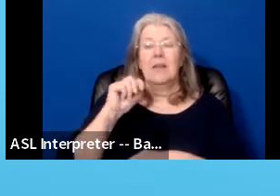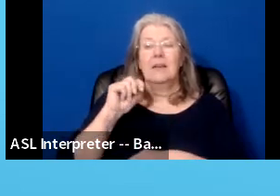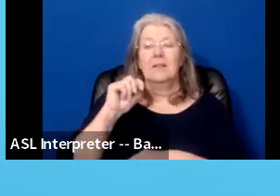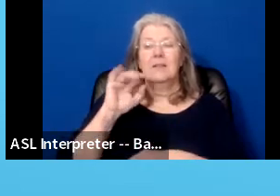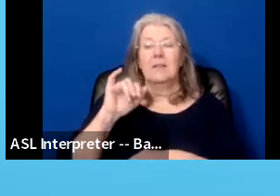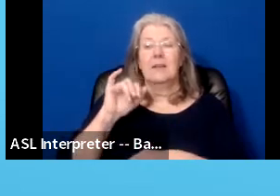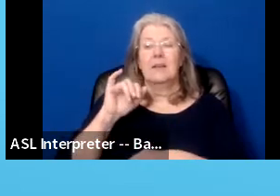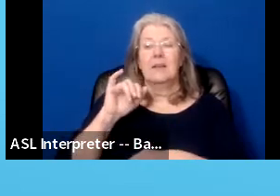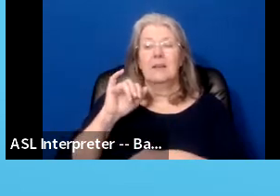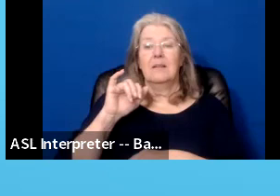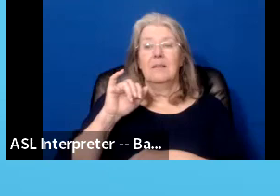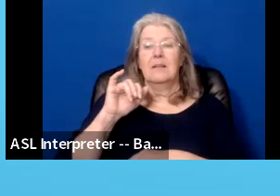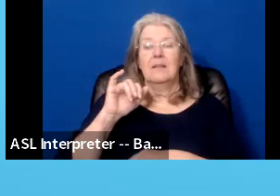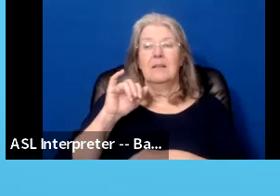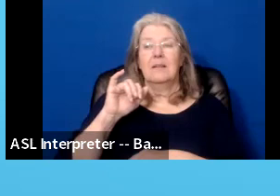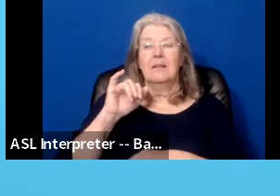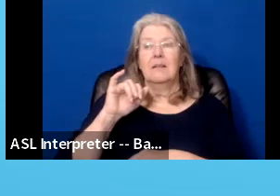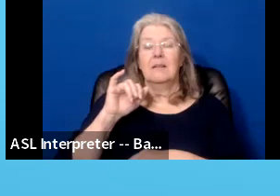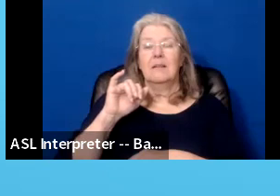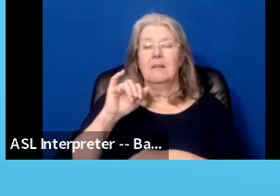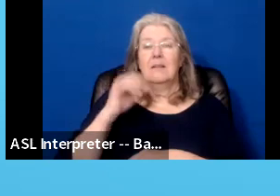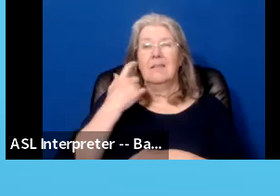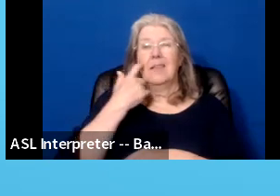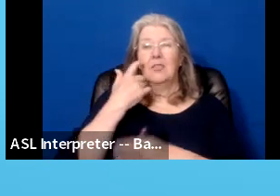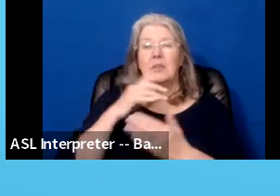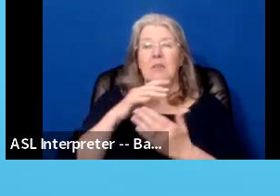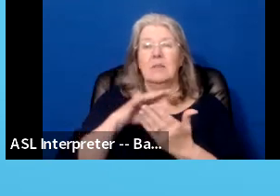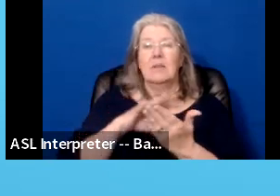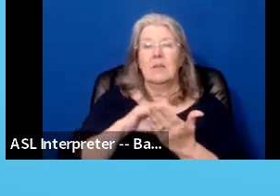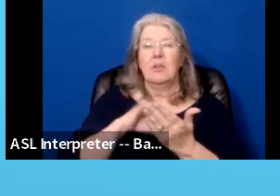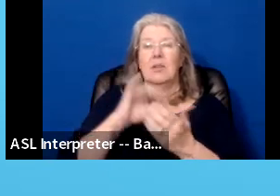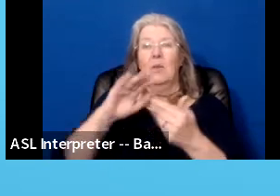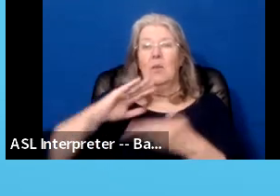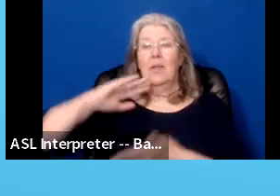I guess they found out that when -- or they learned that when you take a mammogram and you can't